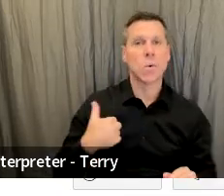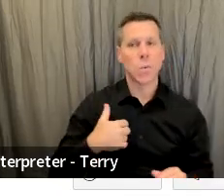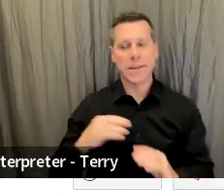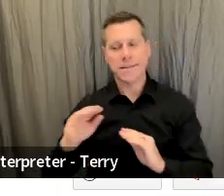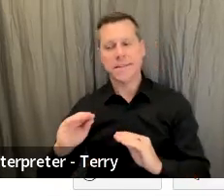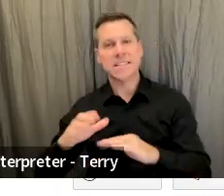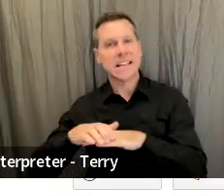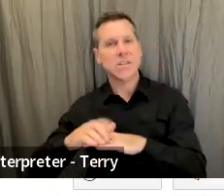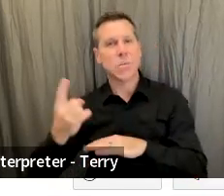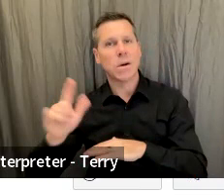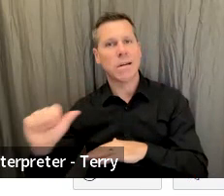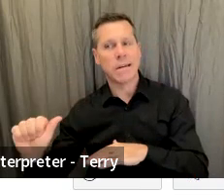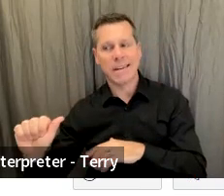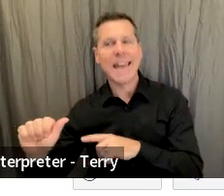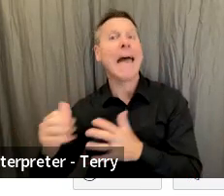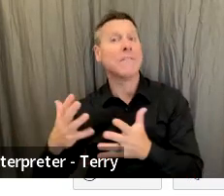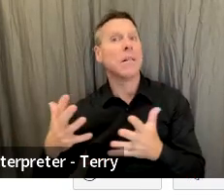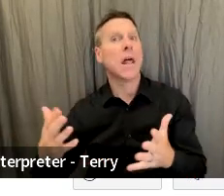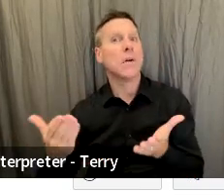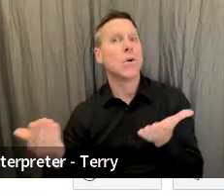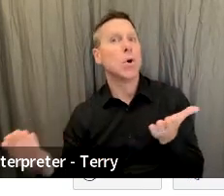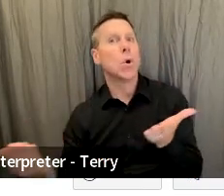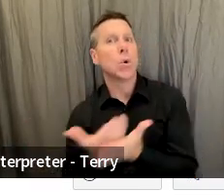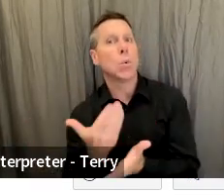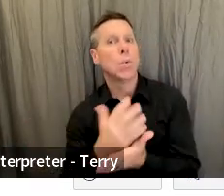we get a lot of brand new incoming students in that class